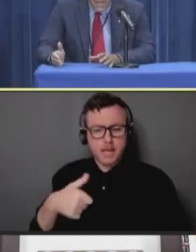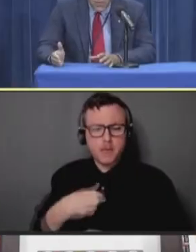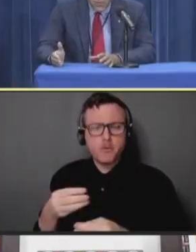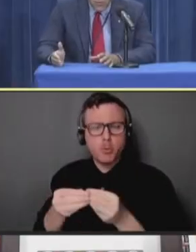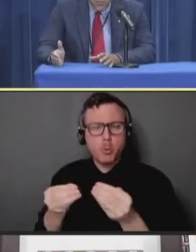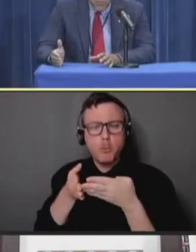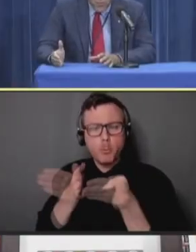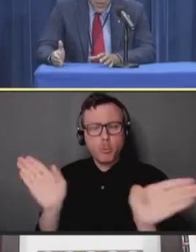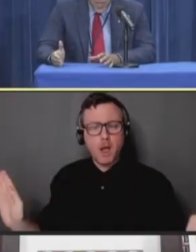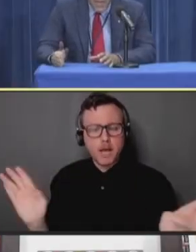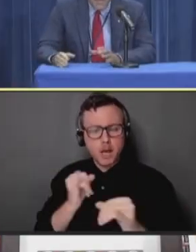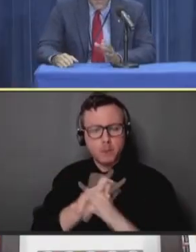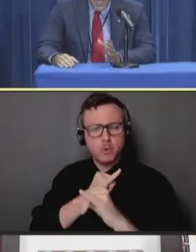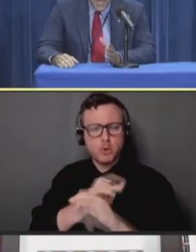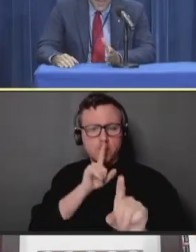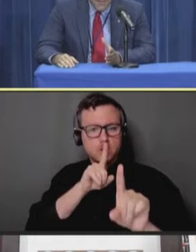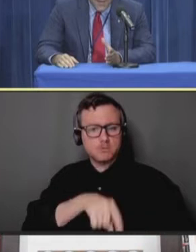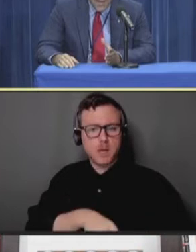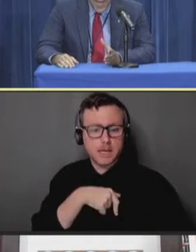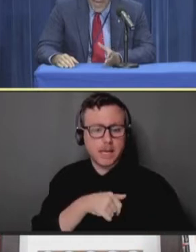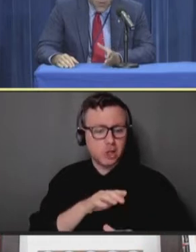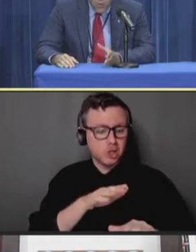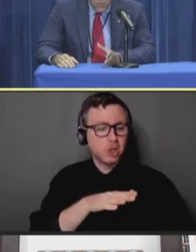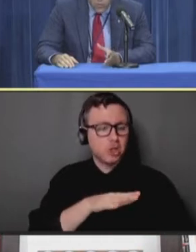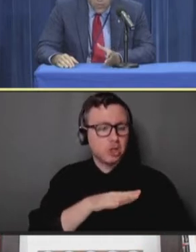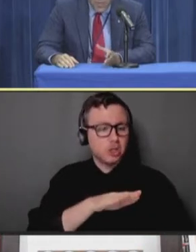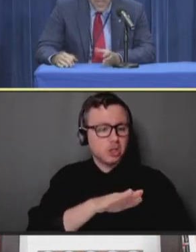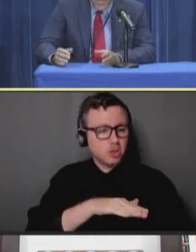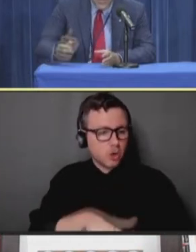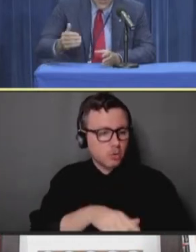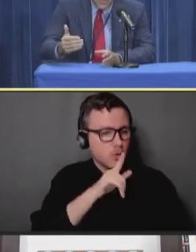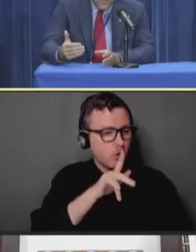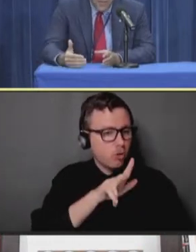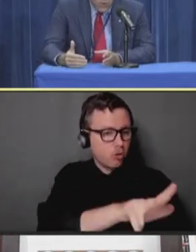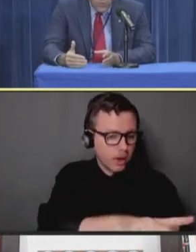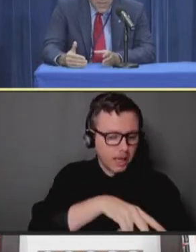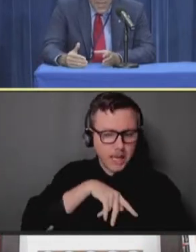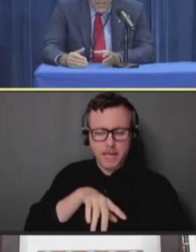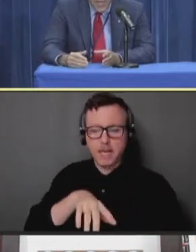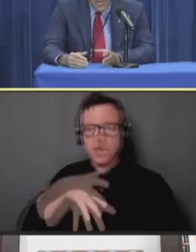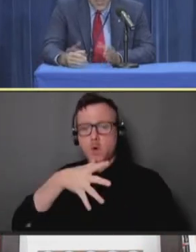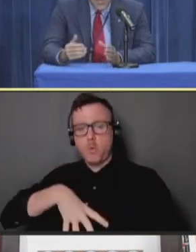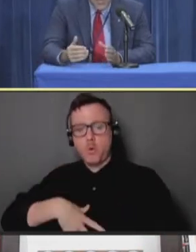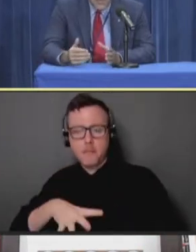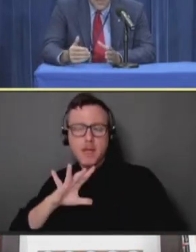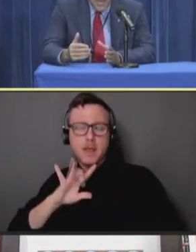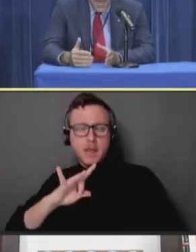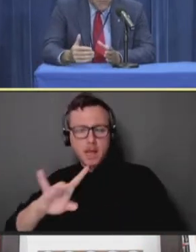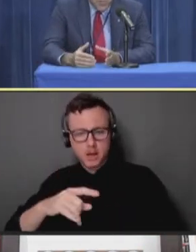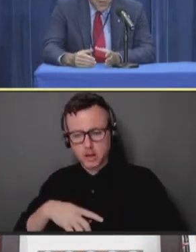who's three and an eight-year-old woman and a 25-year-old with diabetes may not respond